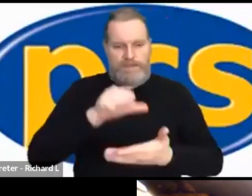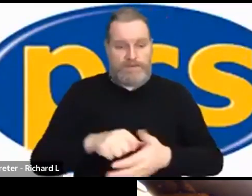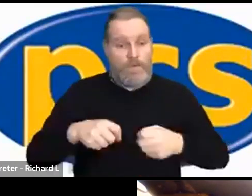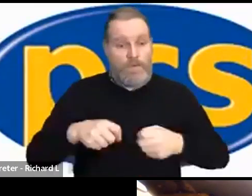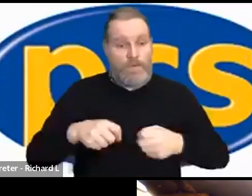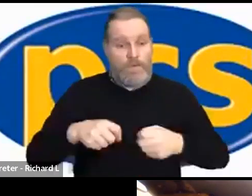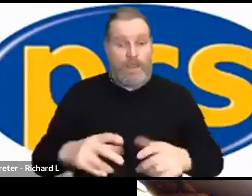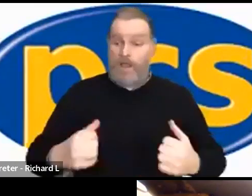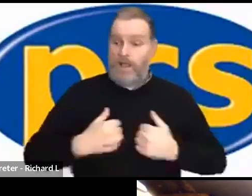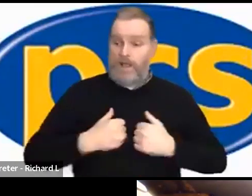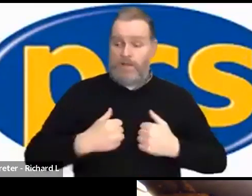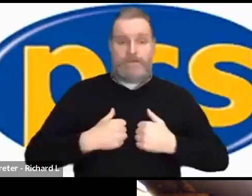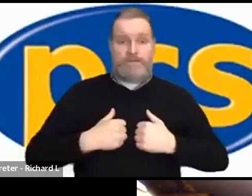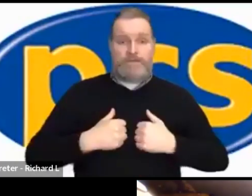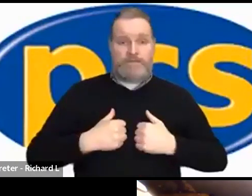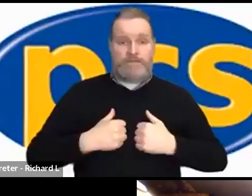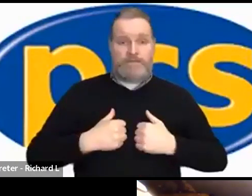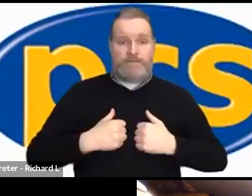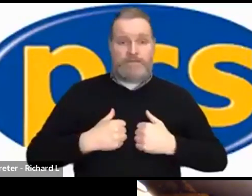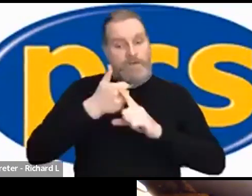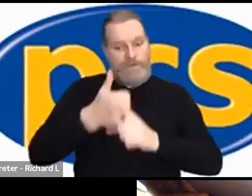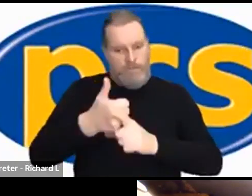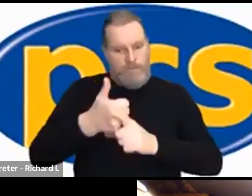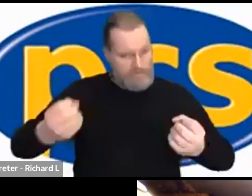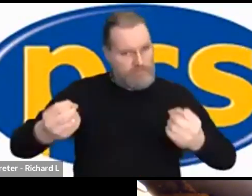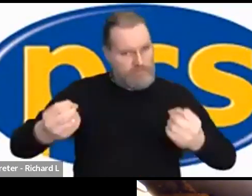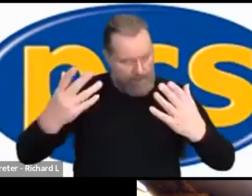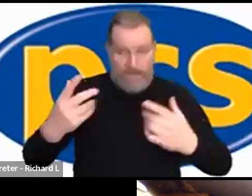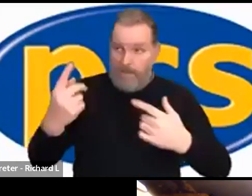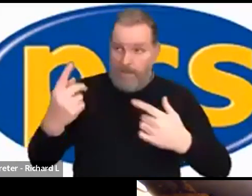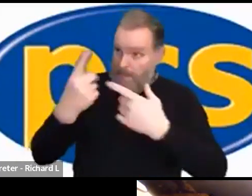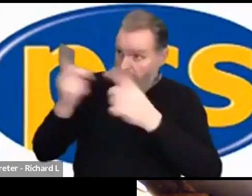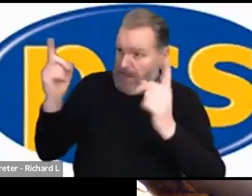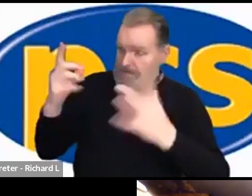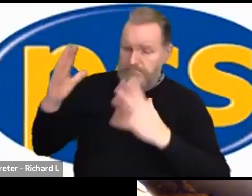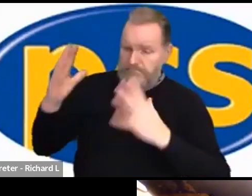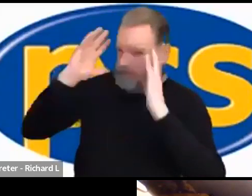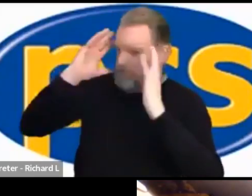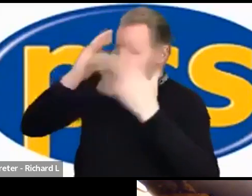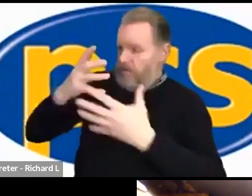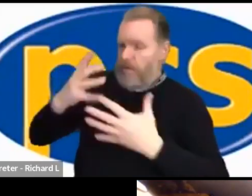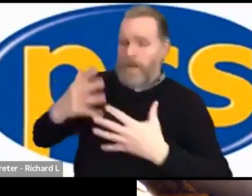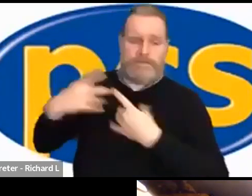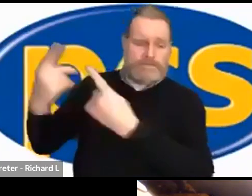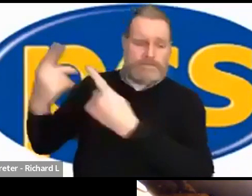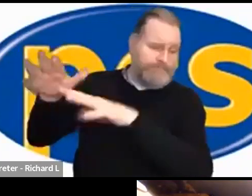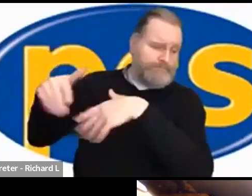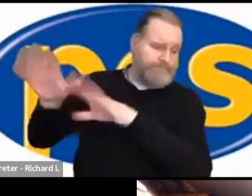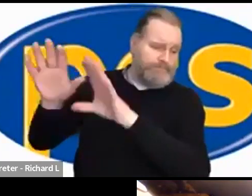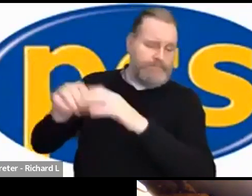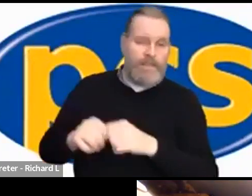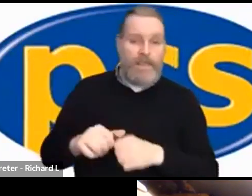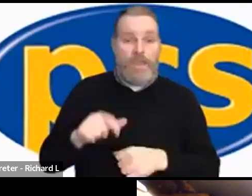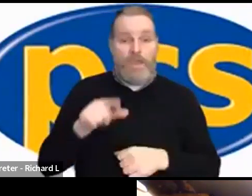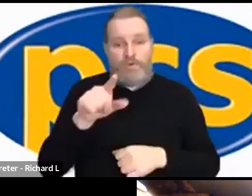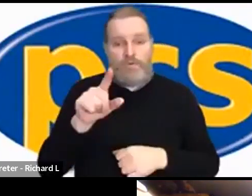to any challenge, because they know we've done it right . So we've done we've done it right. So we've done our bit. So now let's suppose bit. So now let's support the strike and let them worry about the rest. So you don't have So you don't have to tell them